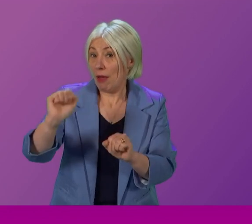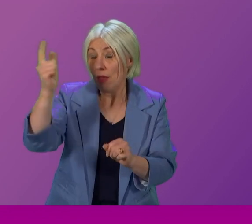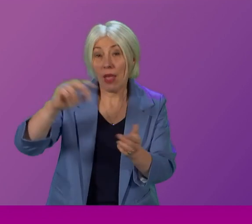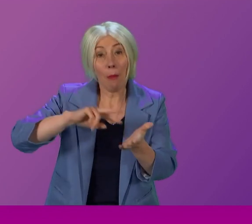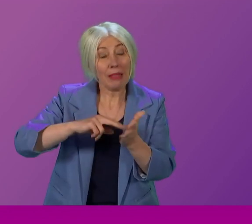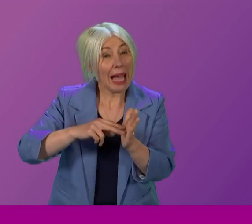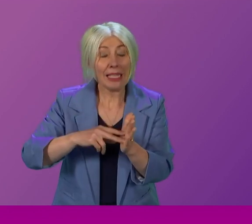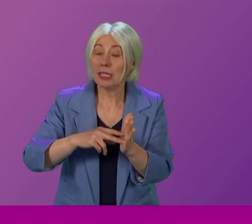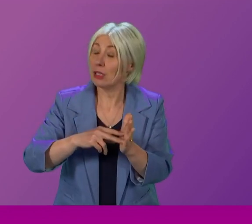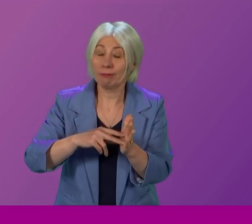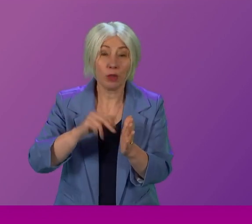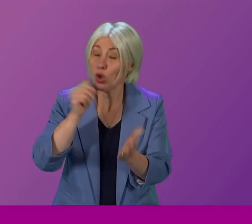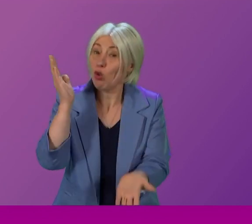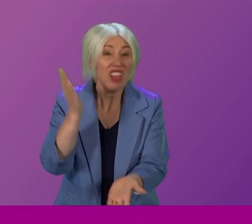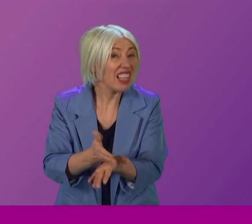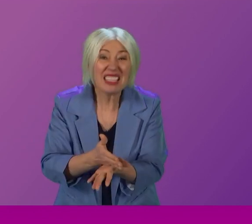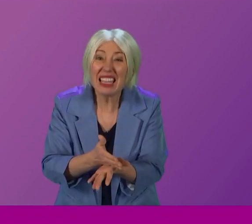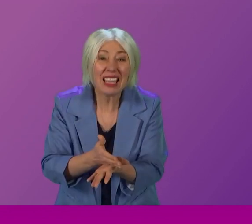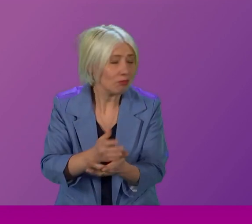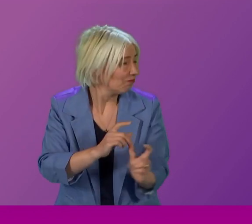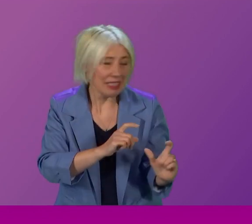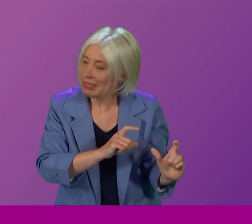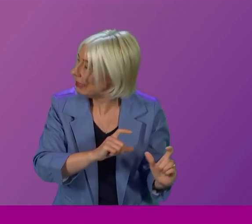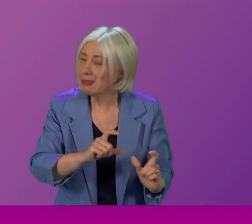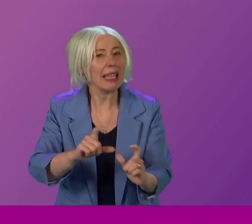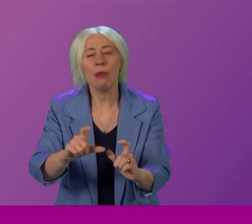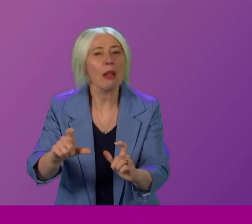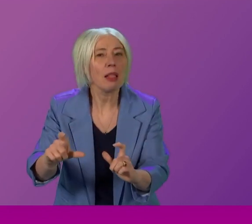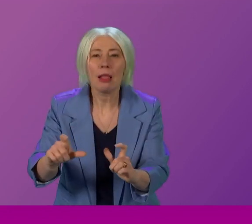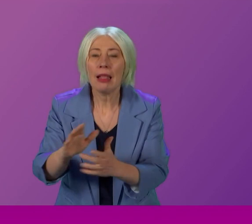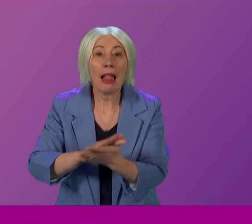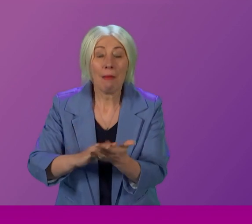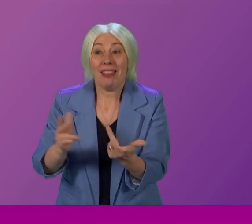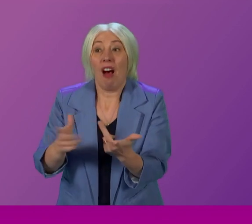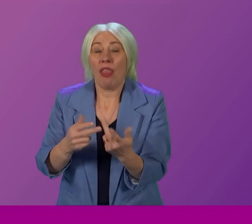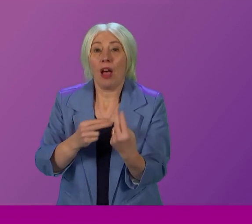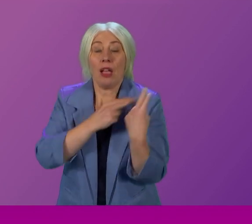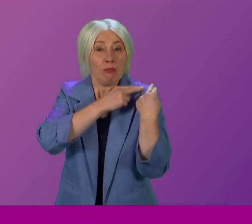“increasingly unrealistic, not sustainable, risk non-delivery of other statutory duties” and that they put